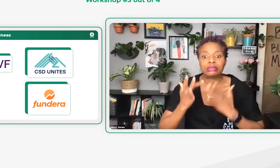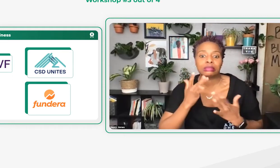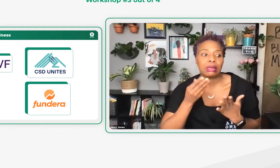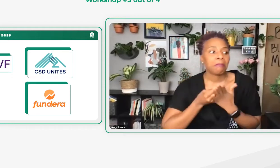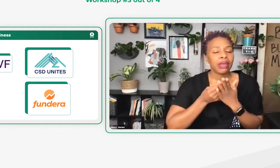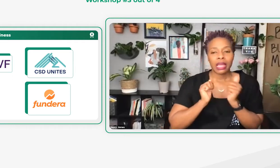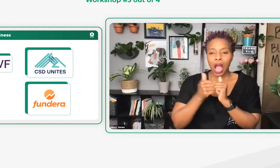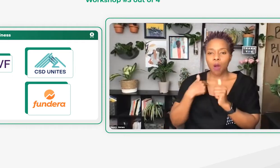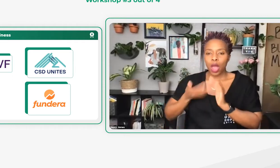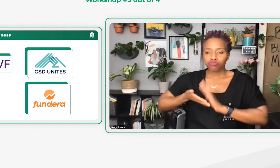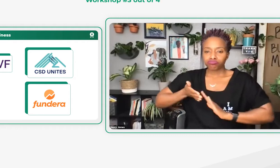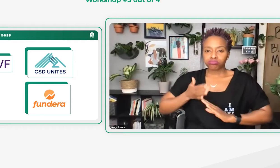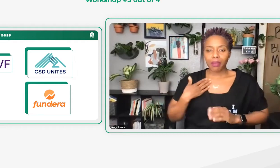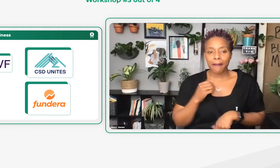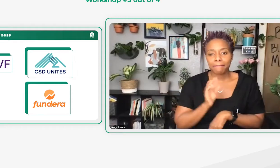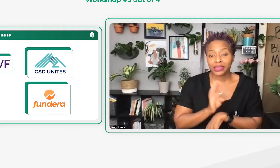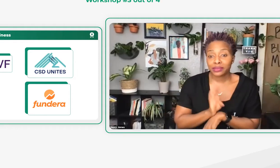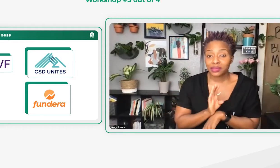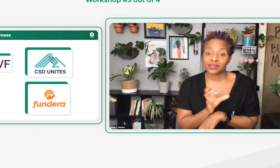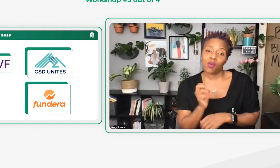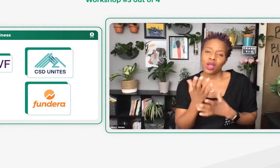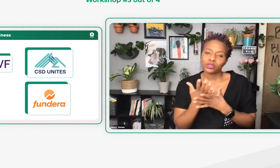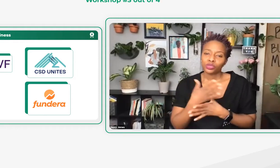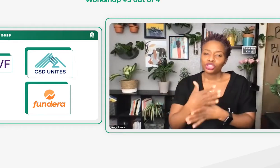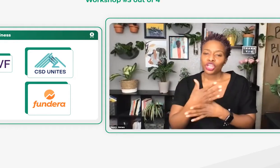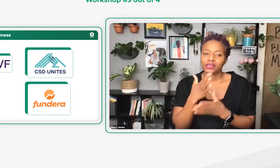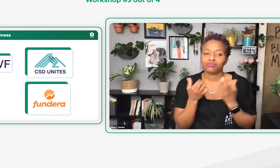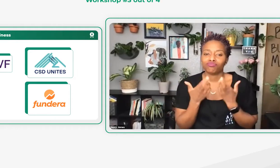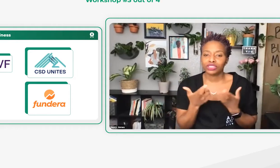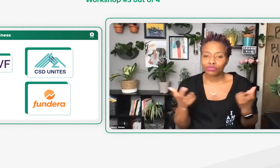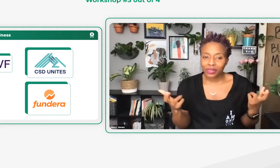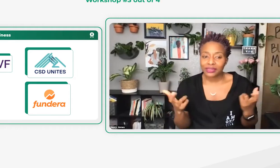Some of them are being shut down and trying to keep the businesses alive.